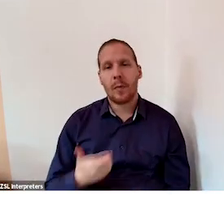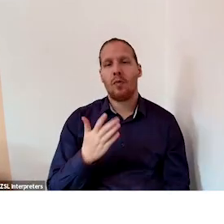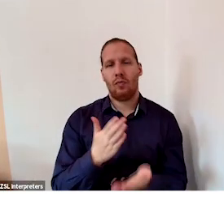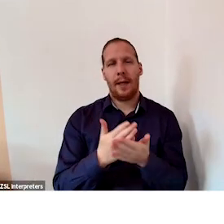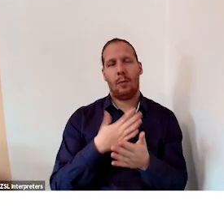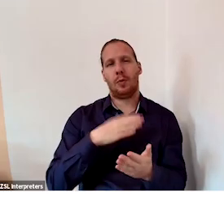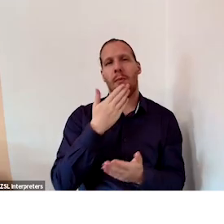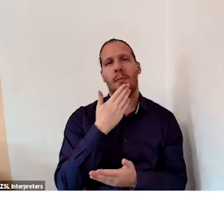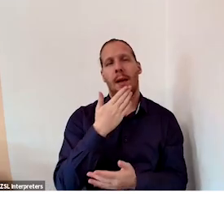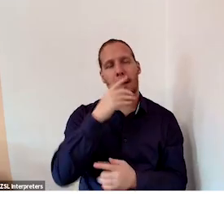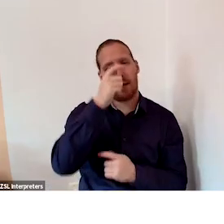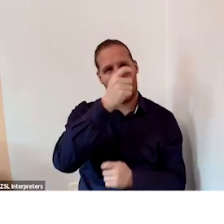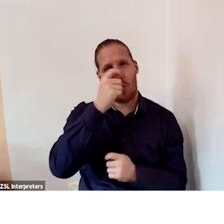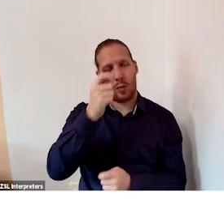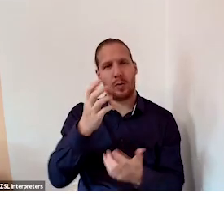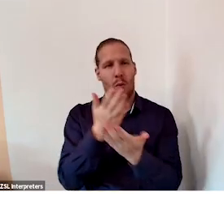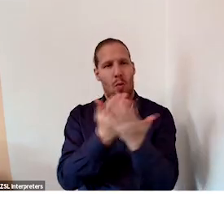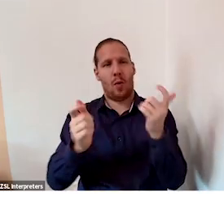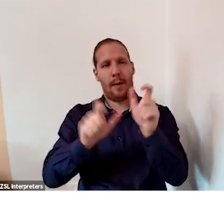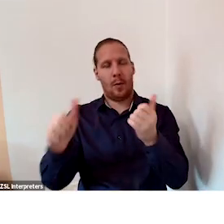supporting the growing up in New Zealand, setting the check point